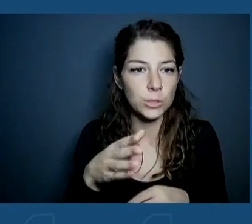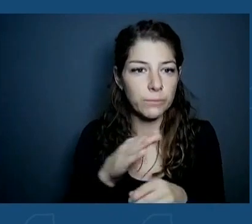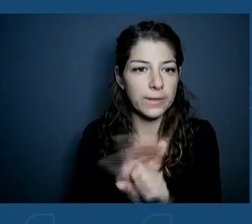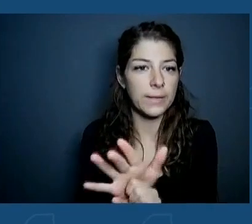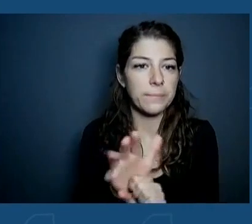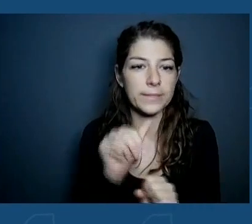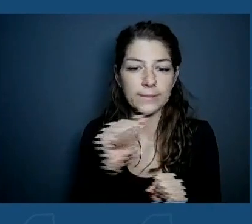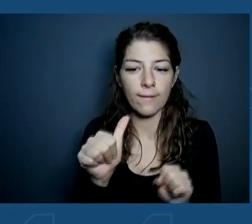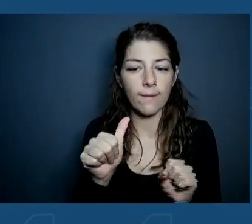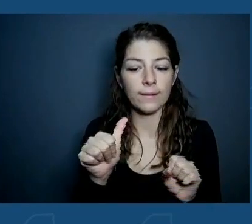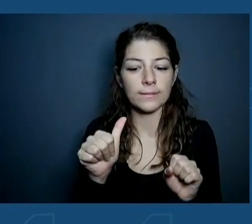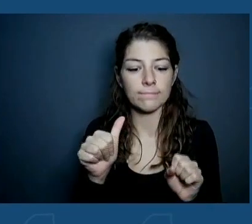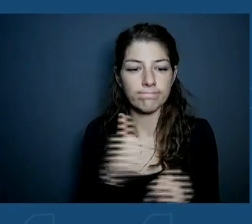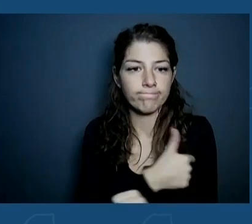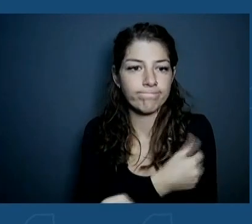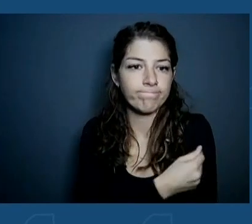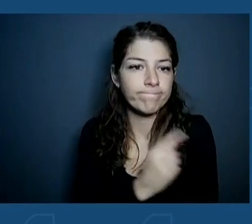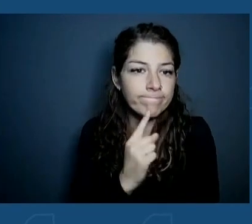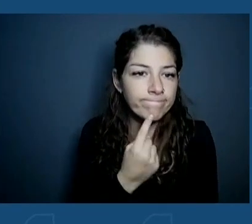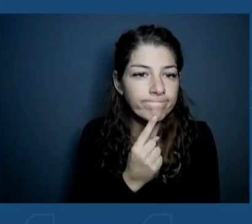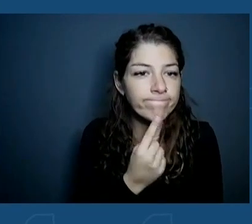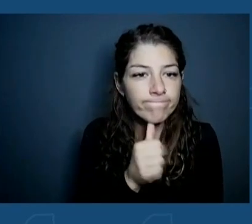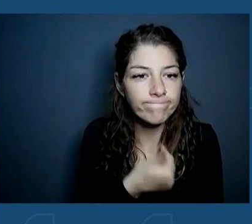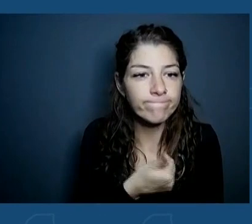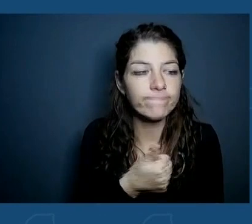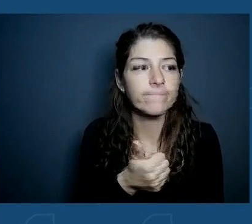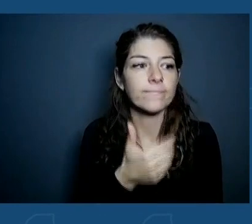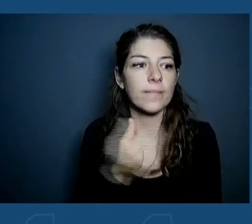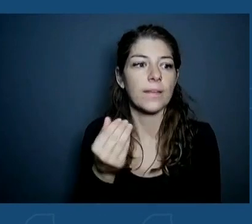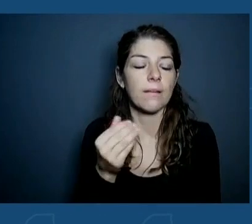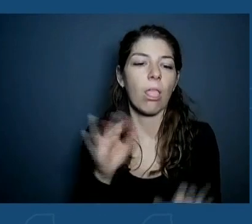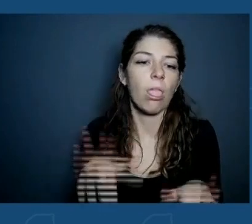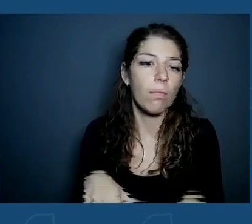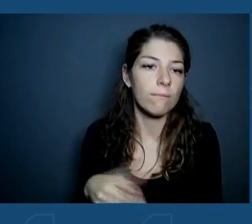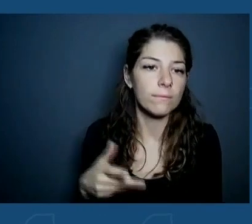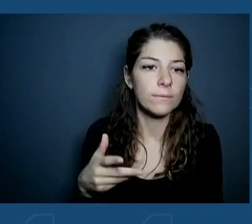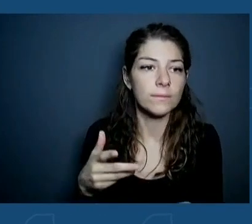LET'S WRAP UP WHILE WE HAVE THE DOCTOR HERE.